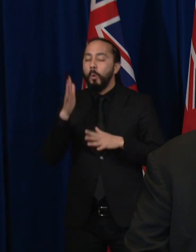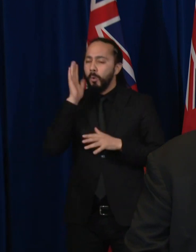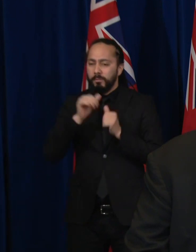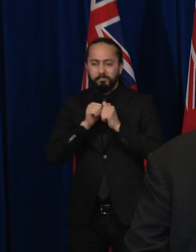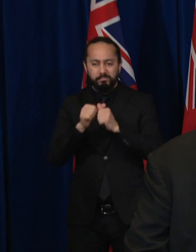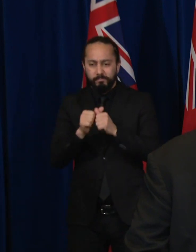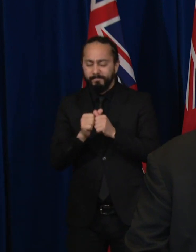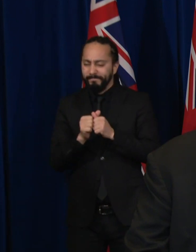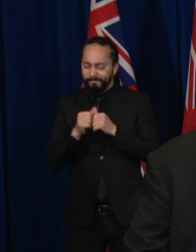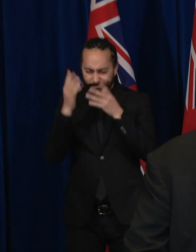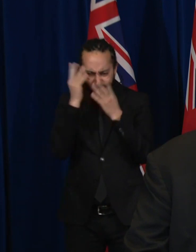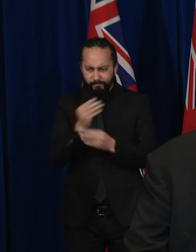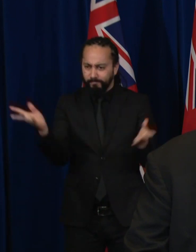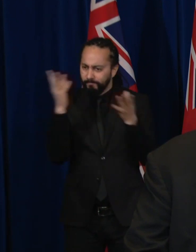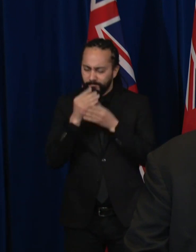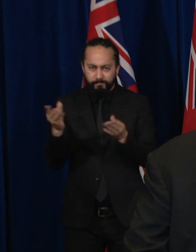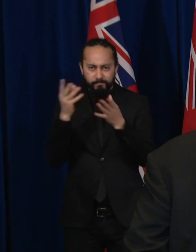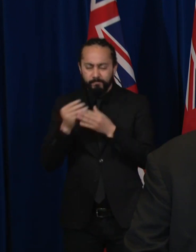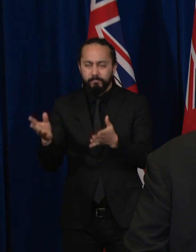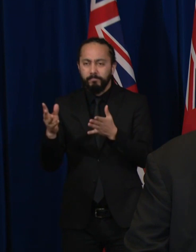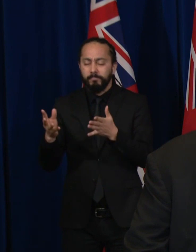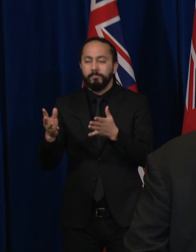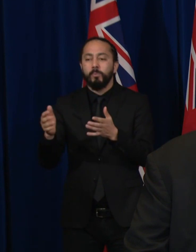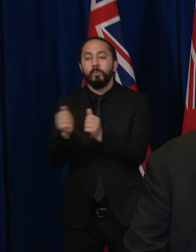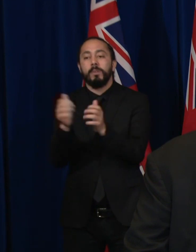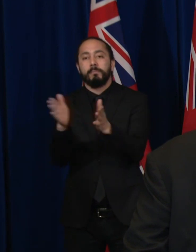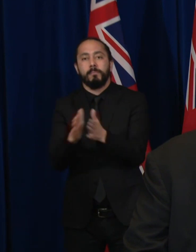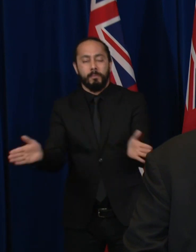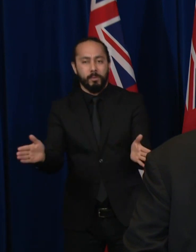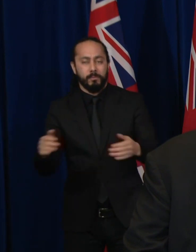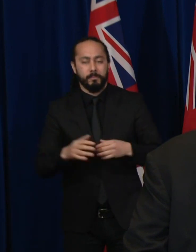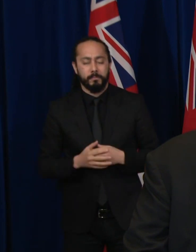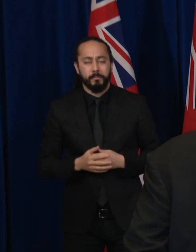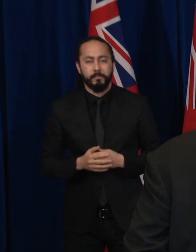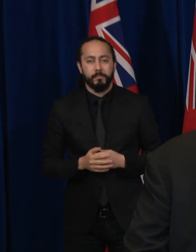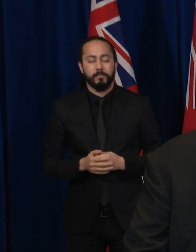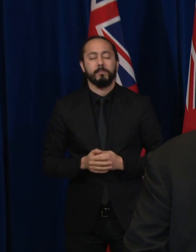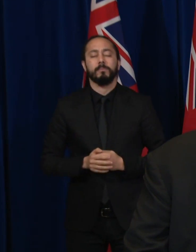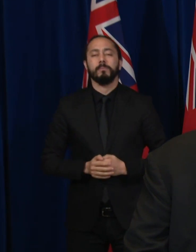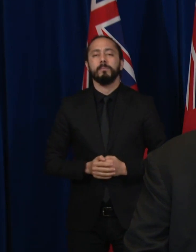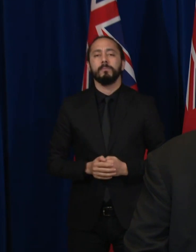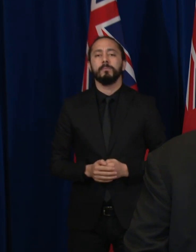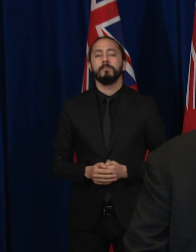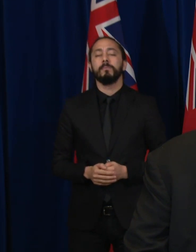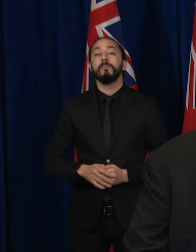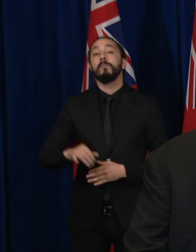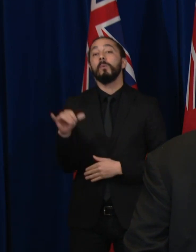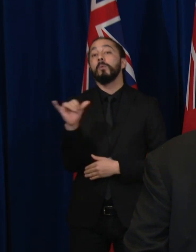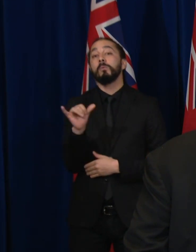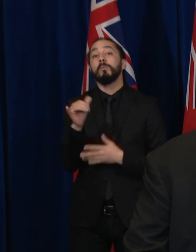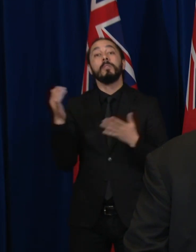We are met on a great battle field of that war. this vital information with the public. But I'm also here today to We have come to dedicate a portion of it, share important information that is